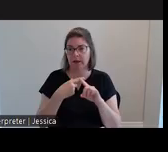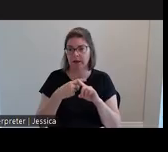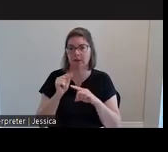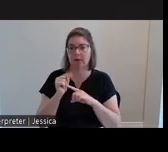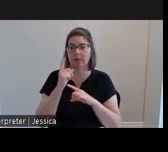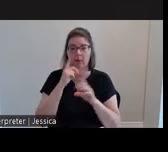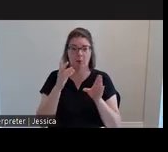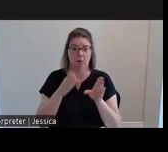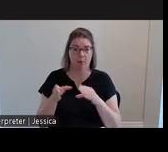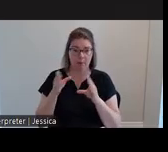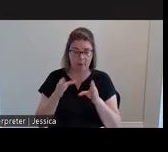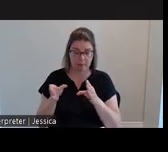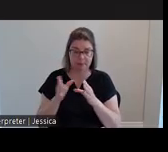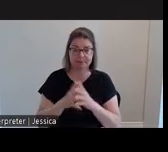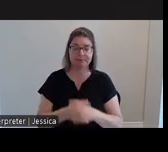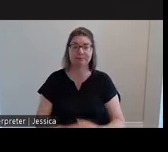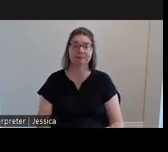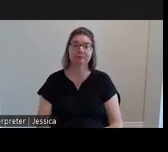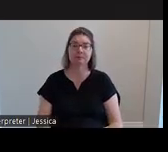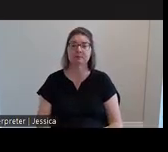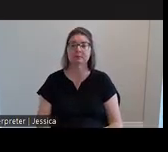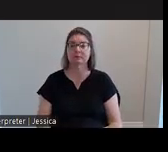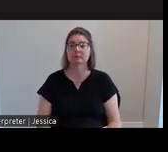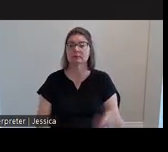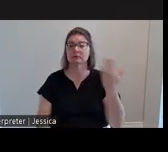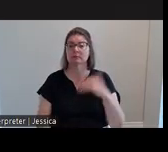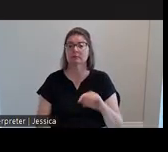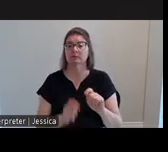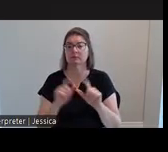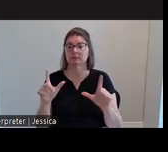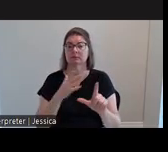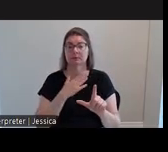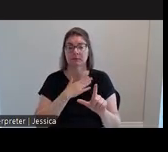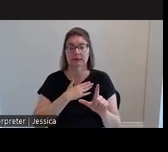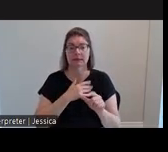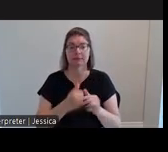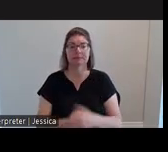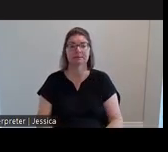Um, if we move to the next slide Katie, there's some other things to consider